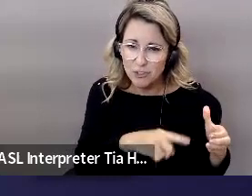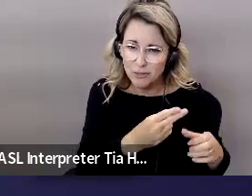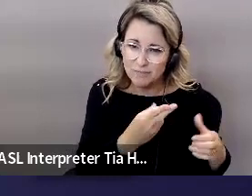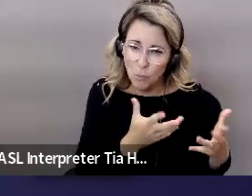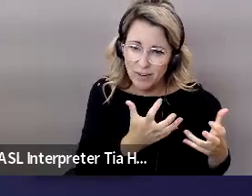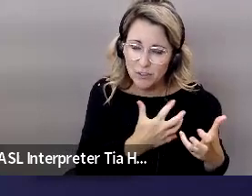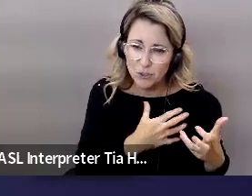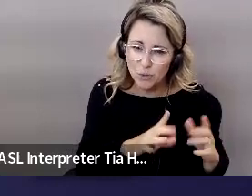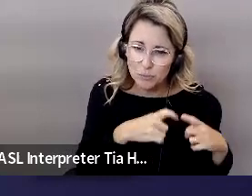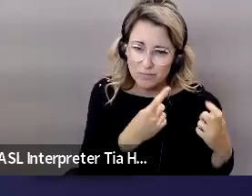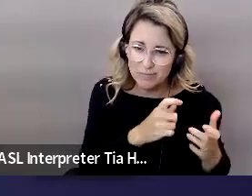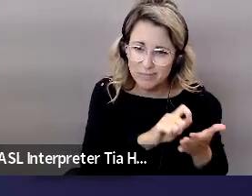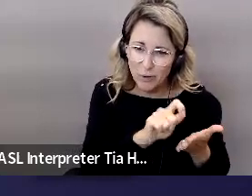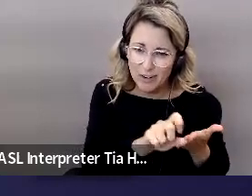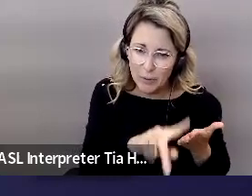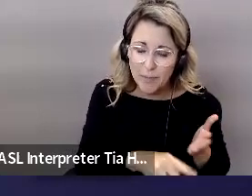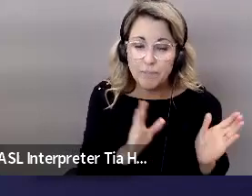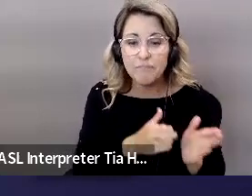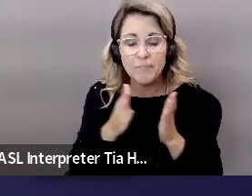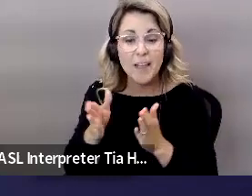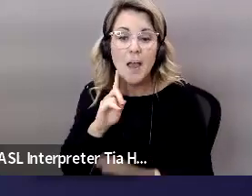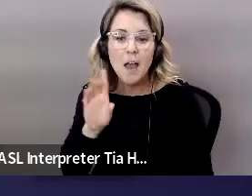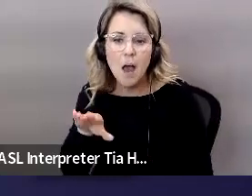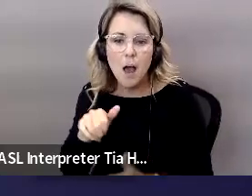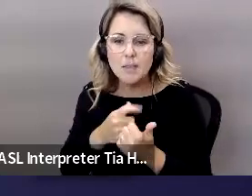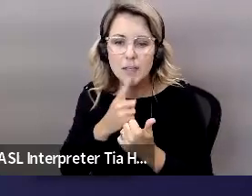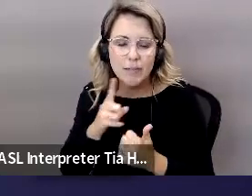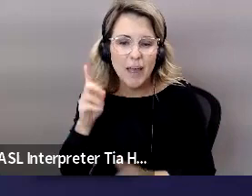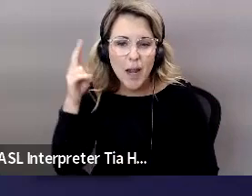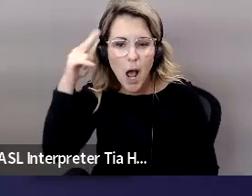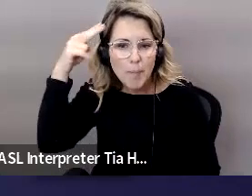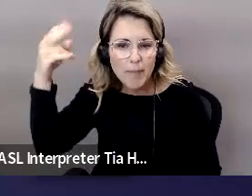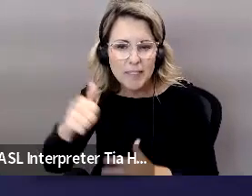want to be prepared to be proven wrong just like in a hypothesis in a research project. Let the